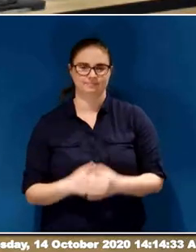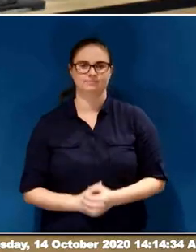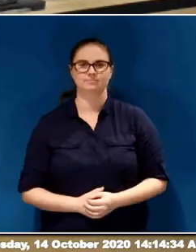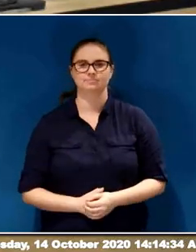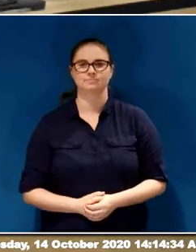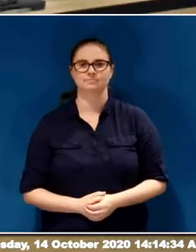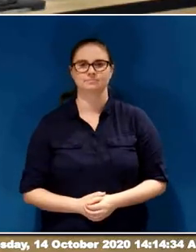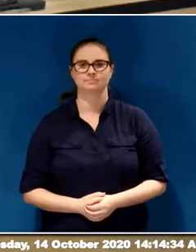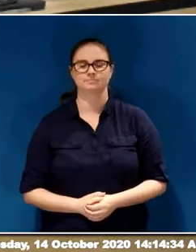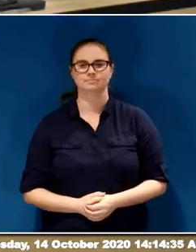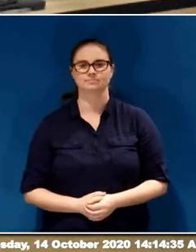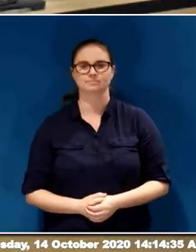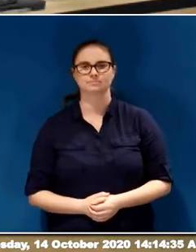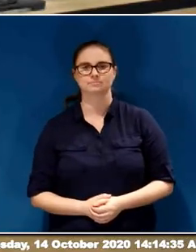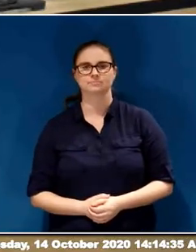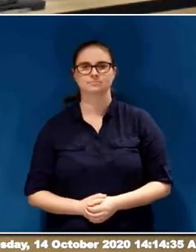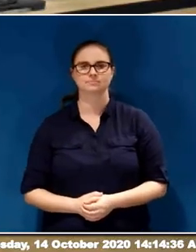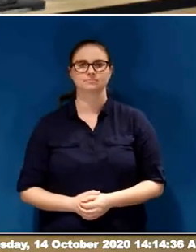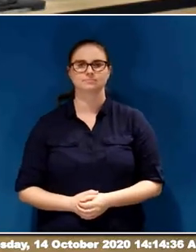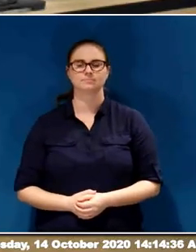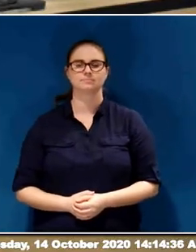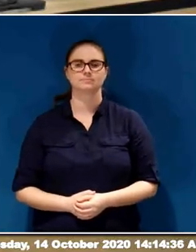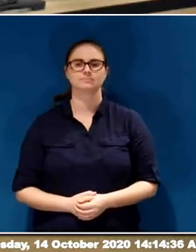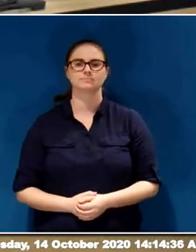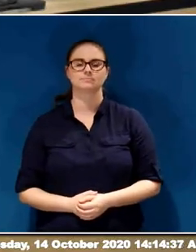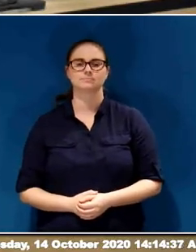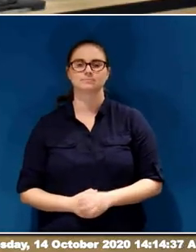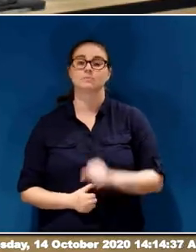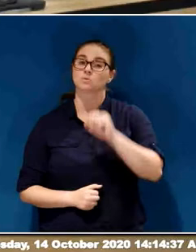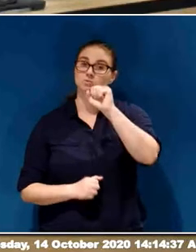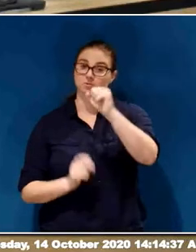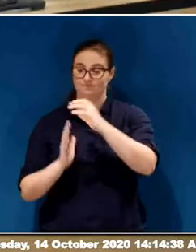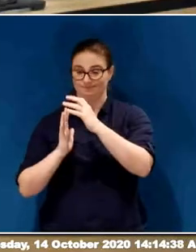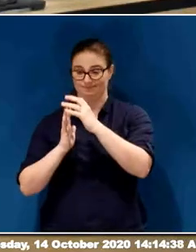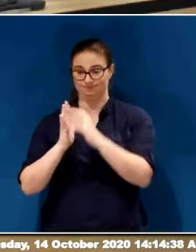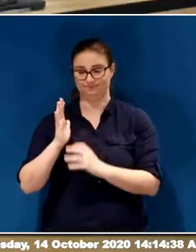barriers or describing that in terms of challenges to implementing inclusive